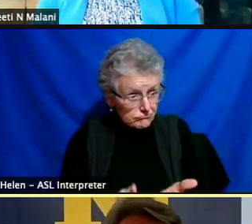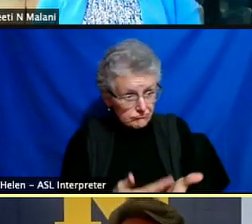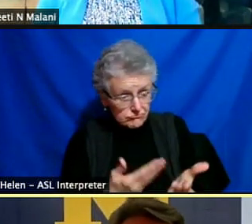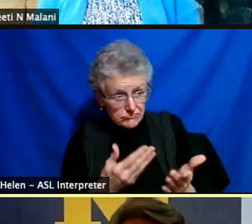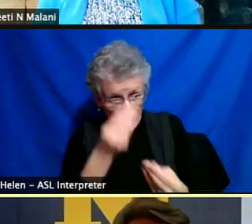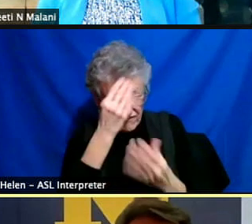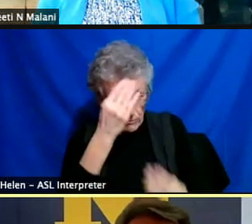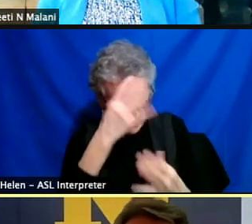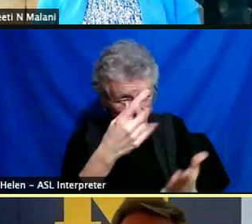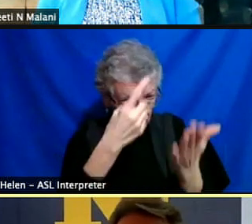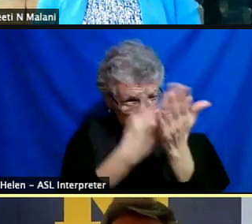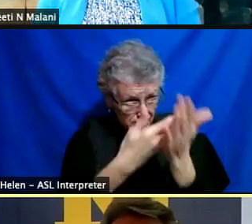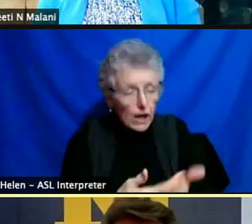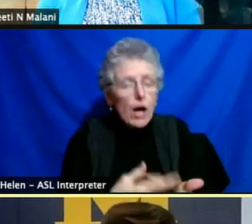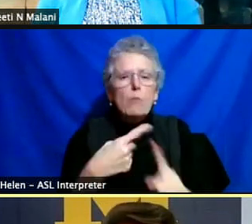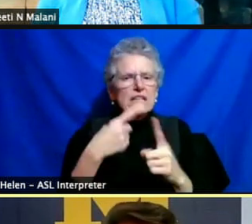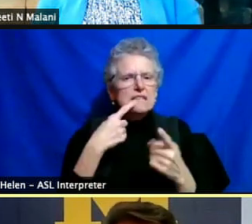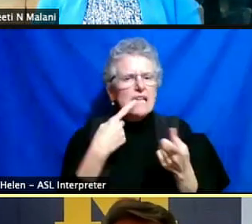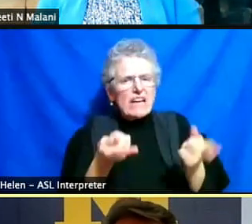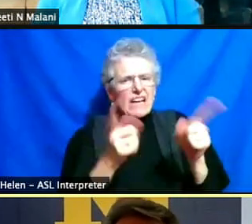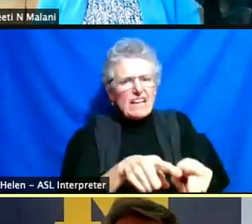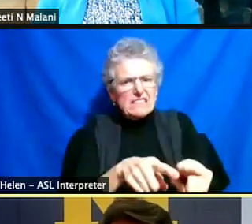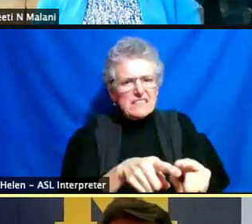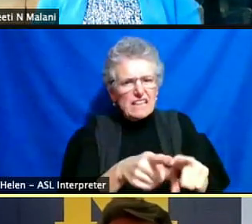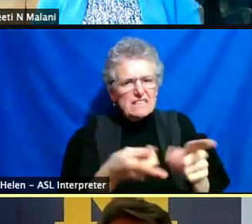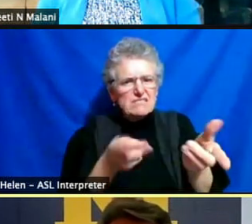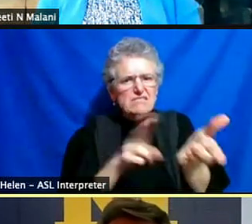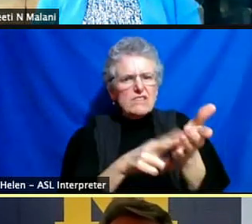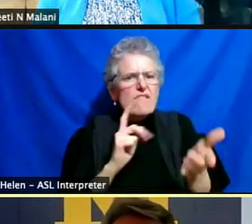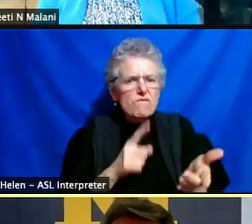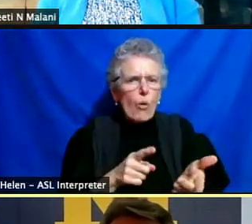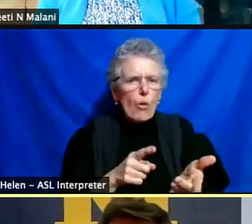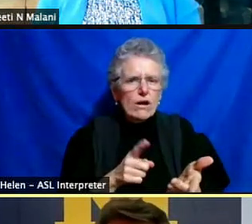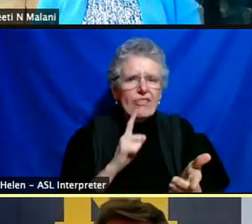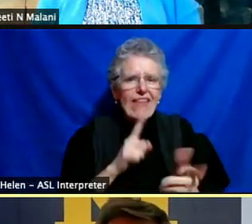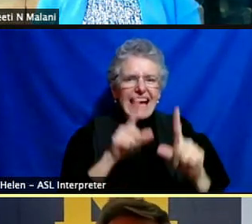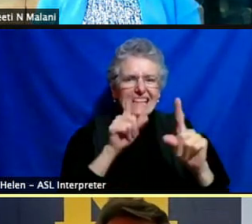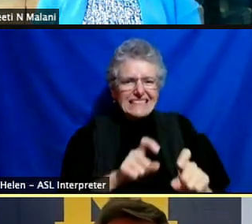and there's a consent piece to doing the test. So that's an important step,